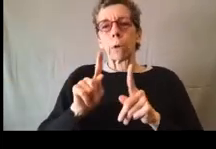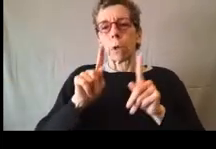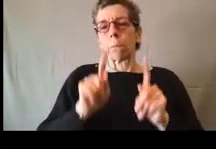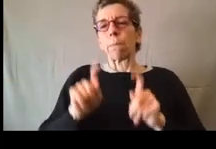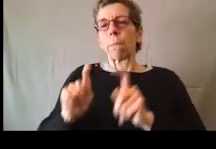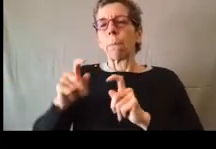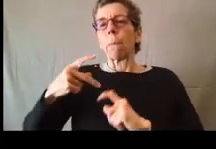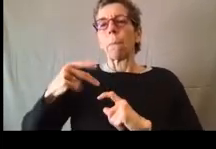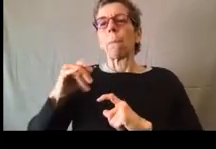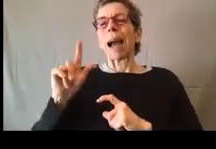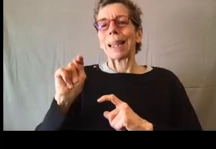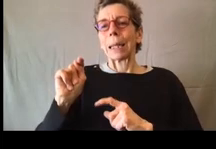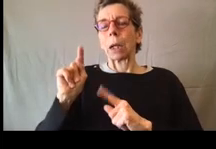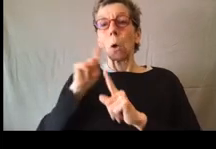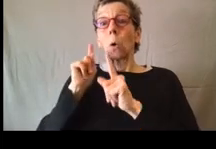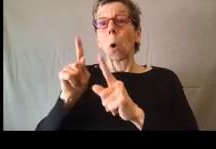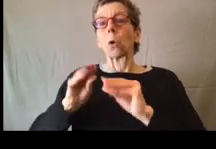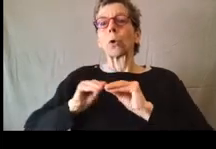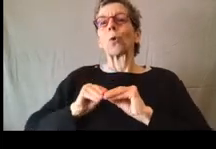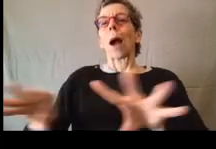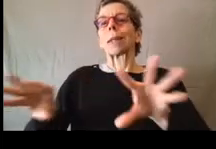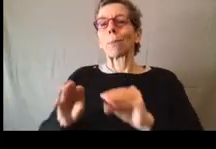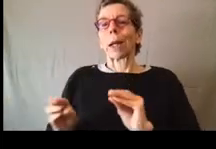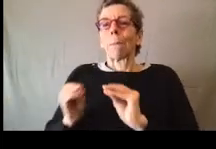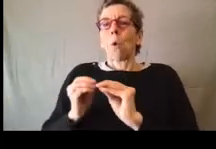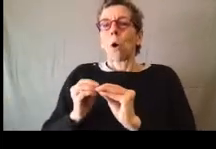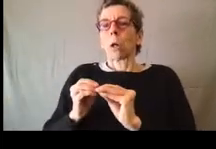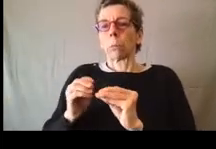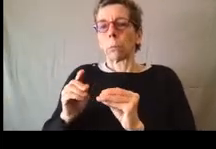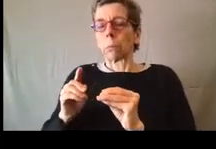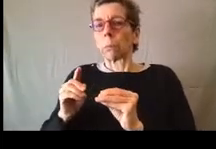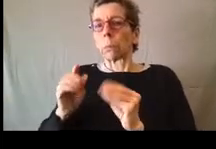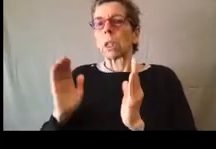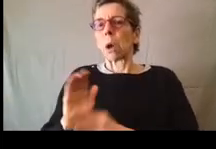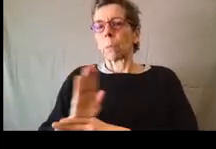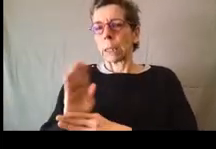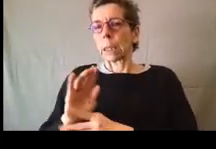region. With the goal being widespread distribution of small businesses to support the hiring